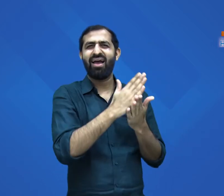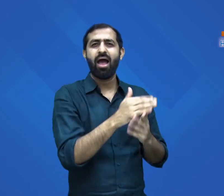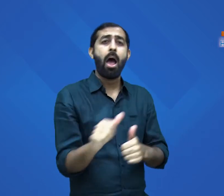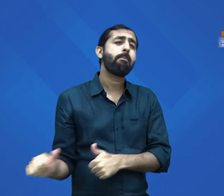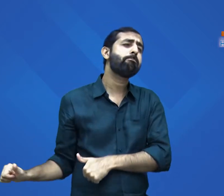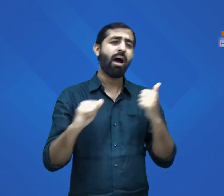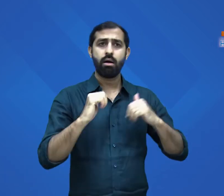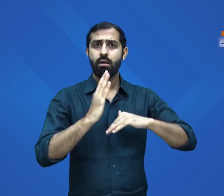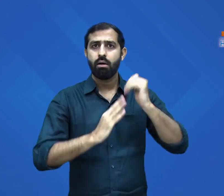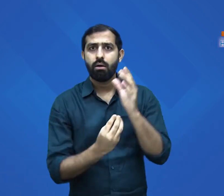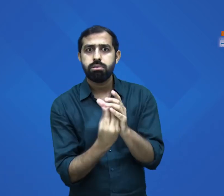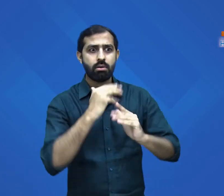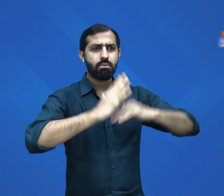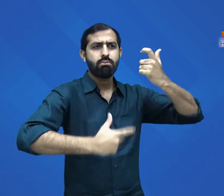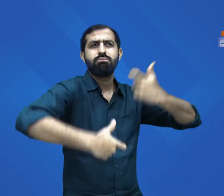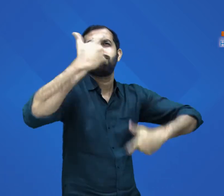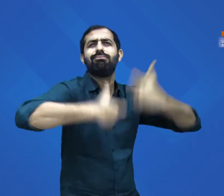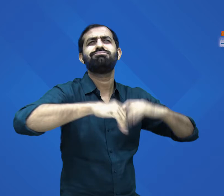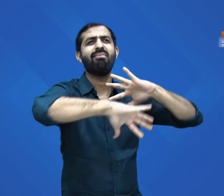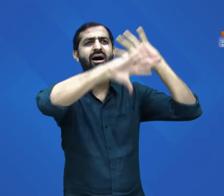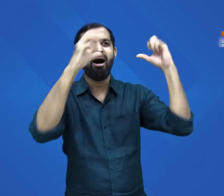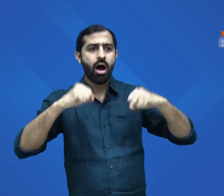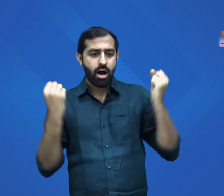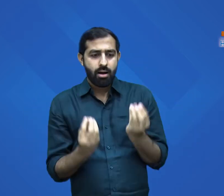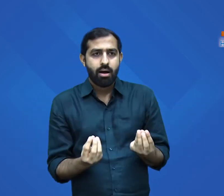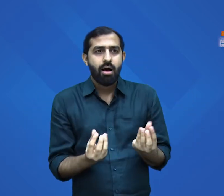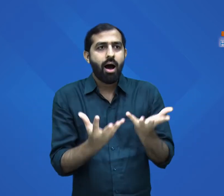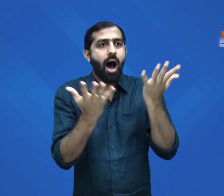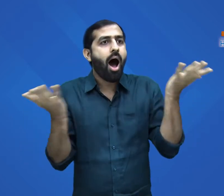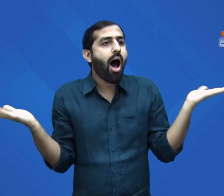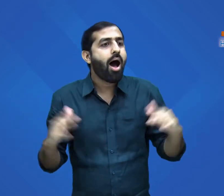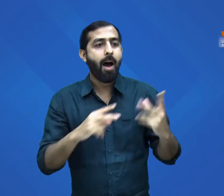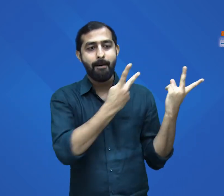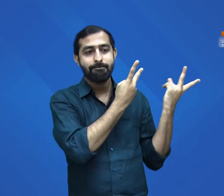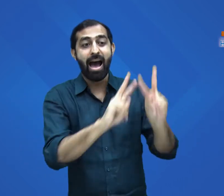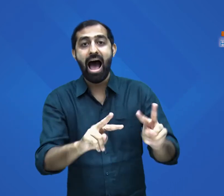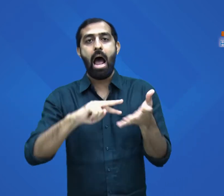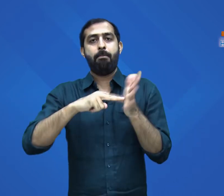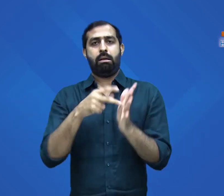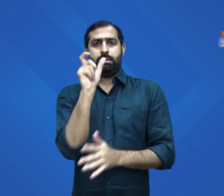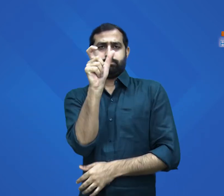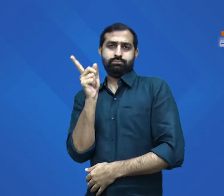and continue to reconstruct the cities and towns which were demolished. This is resurrection,